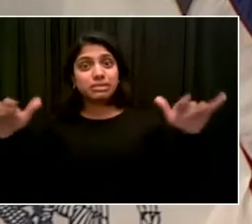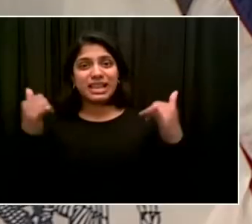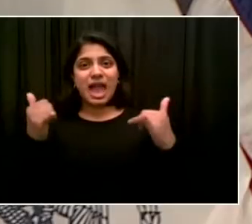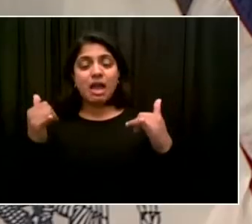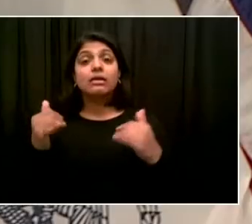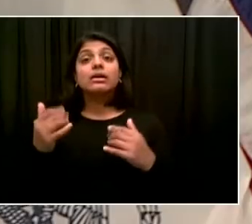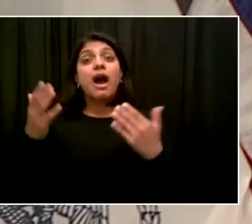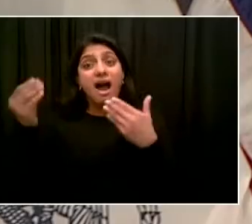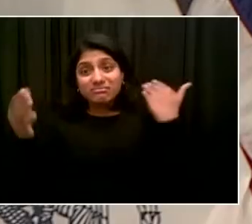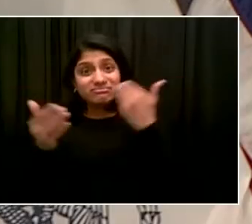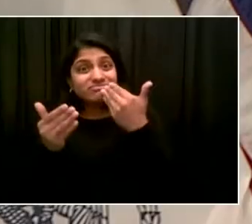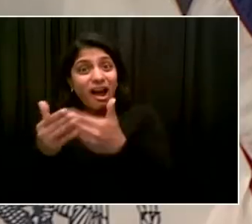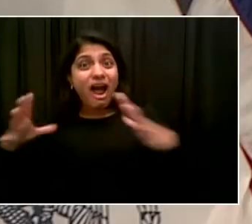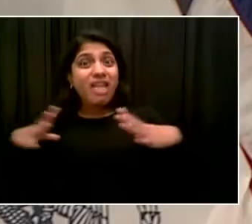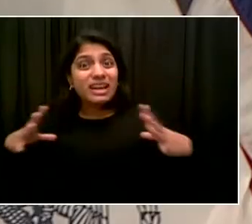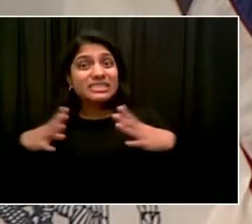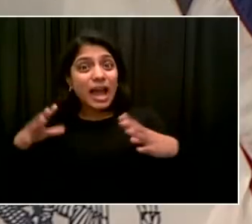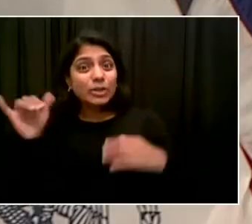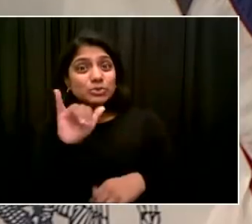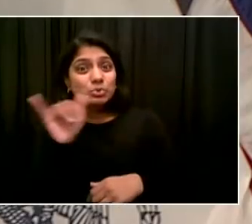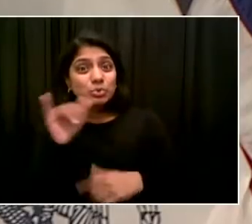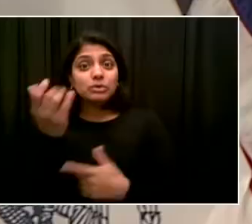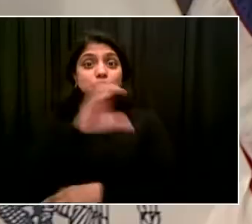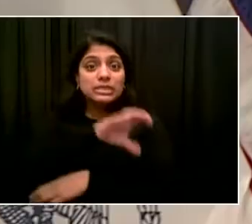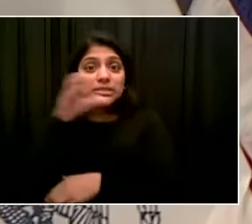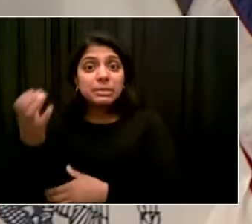THAT IMPORTANT